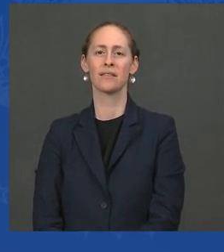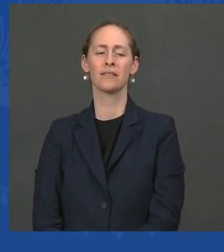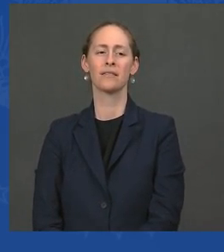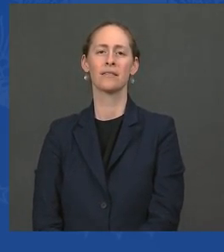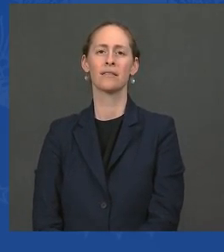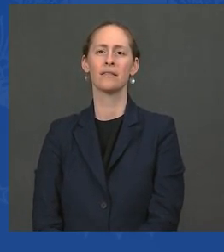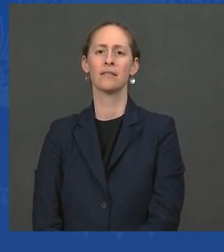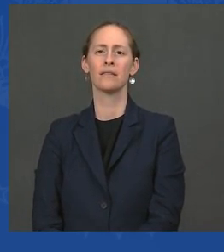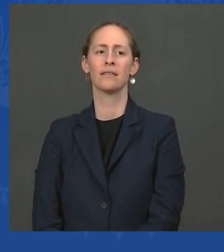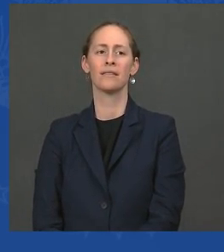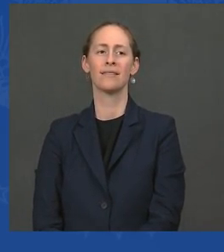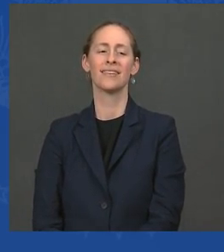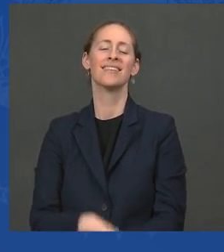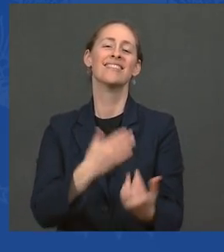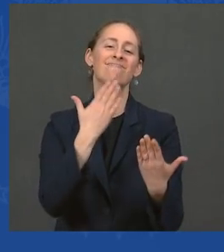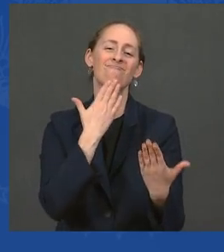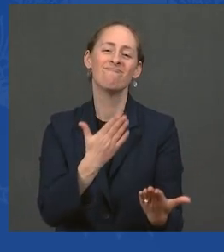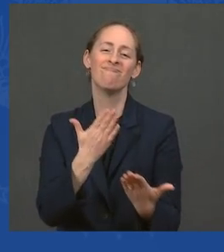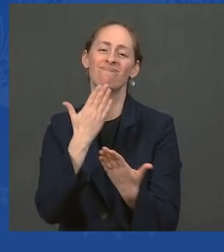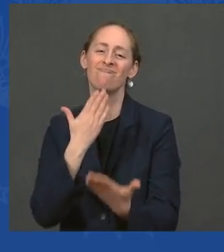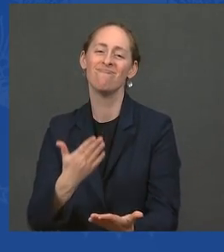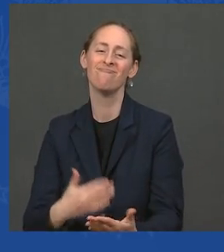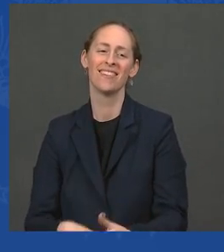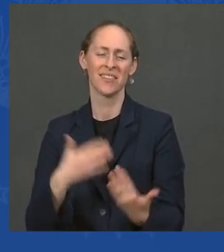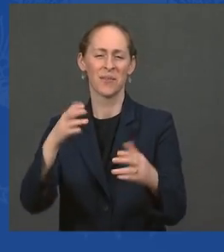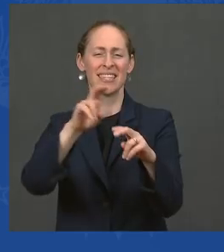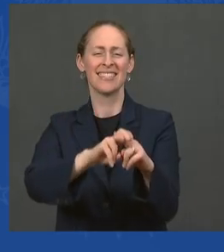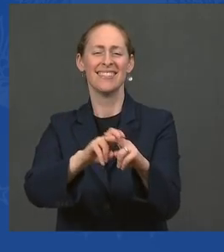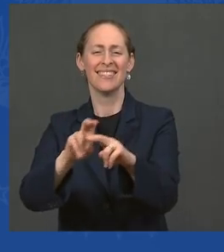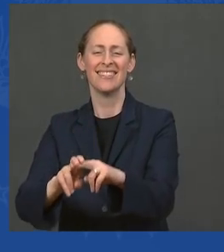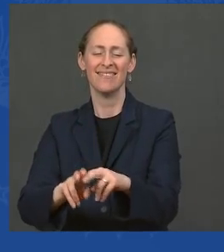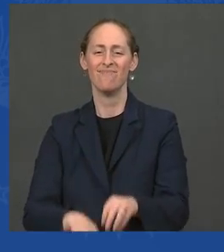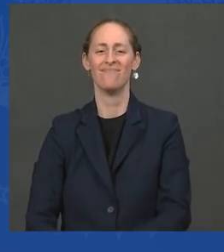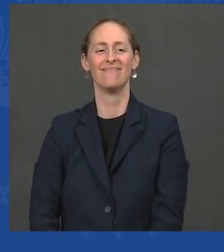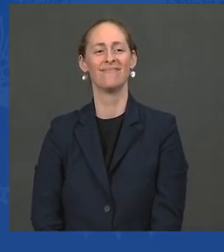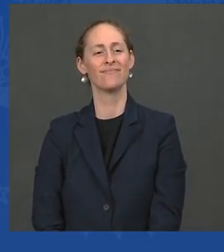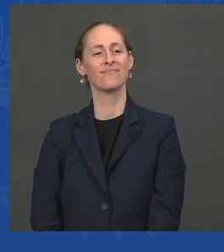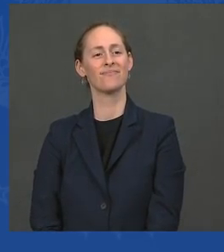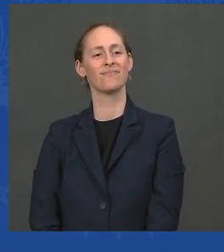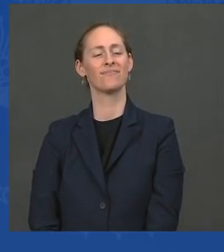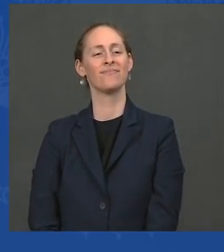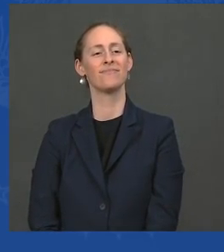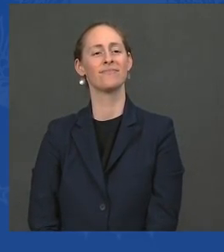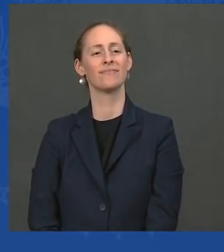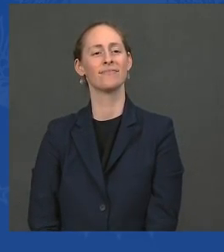Thank you all. Please, please be seated. I just want you to know we have a tradition